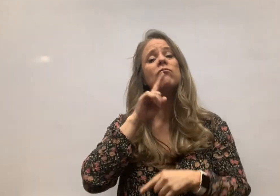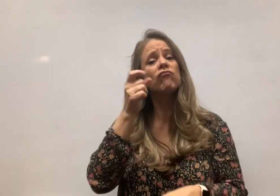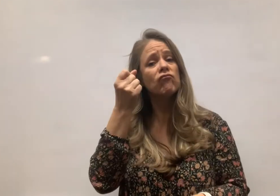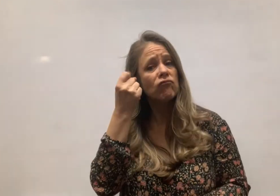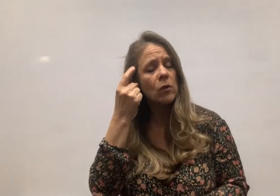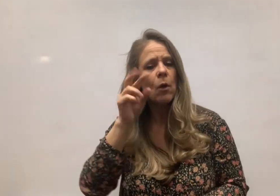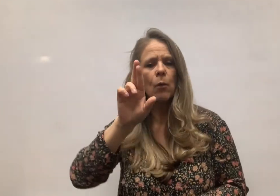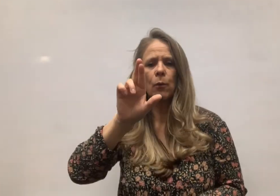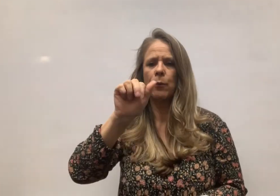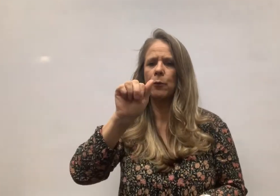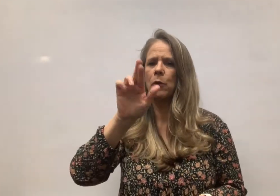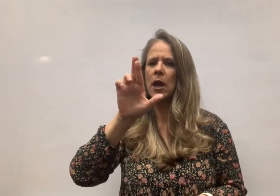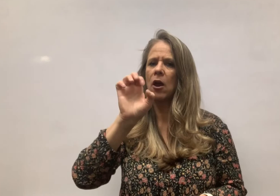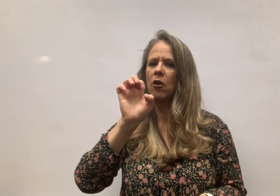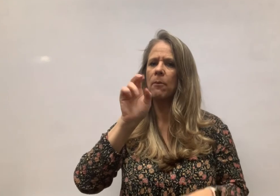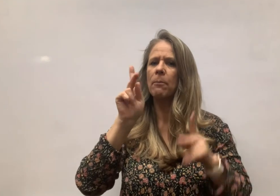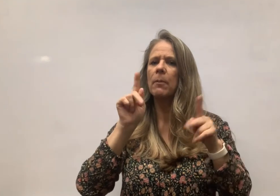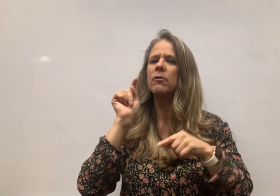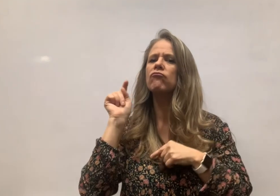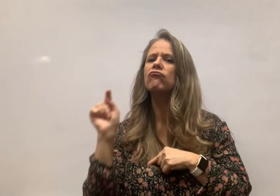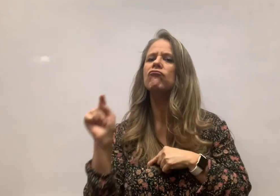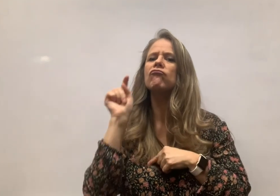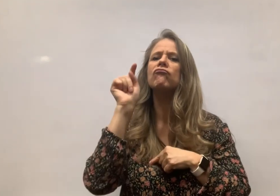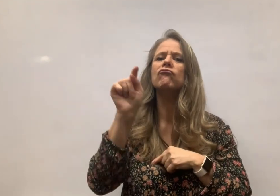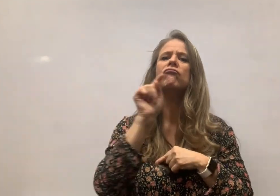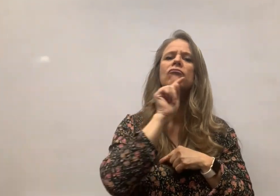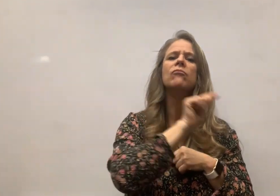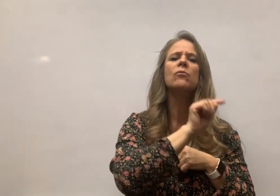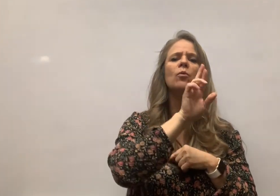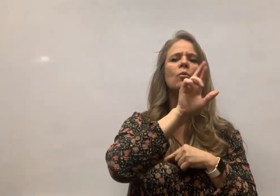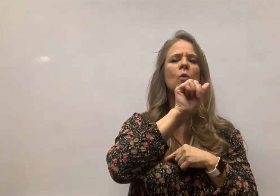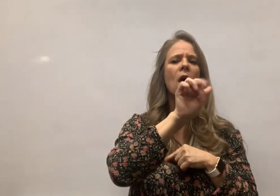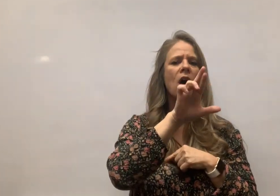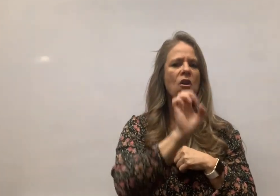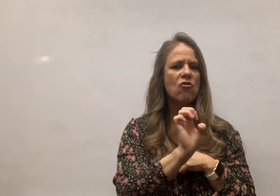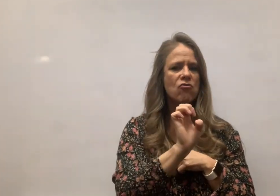It occurs rarely in 3% of the population.